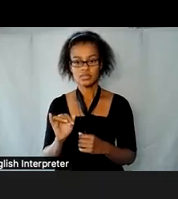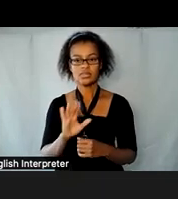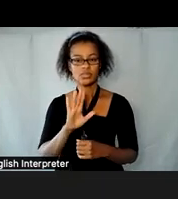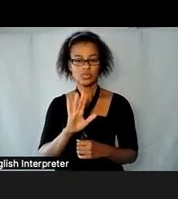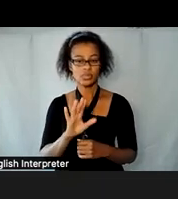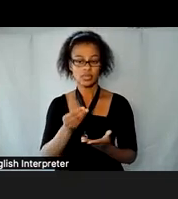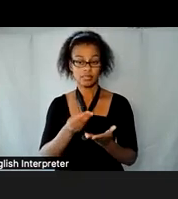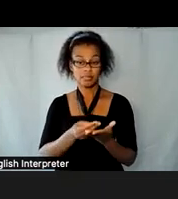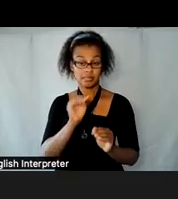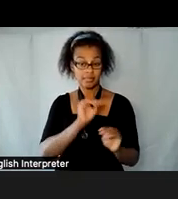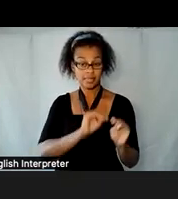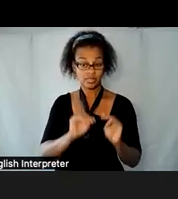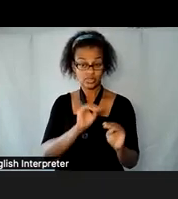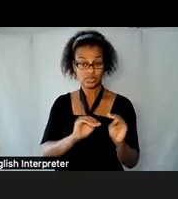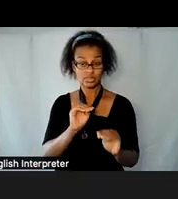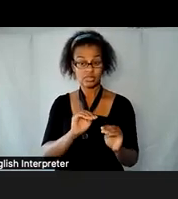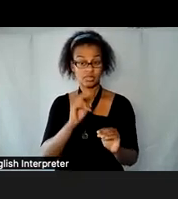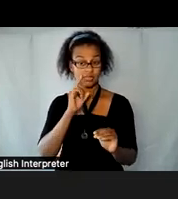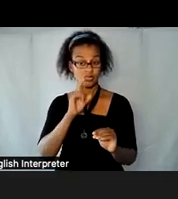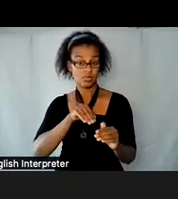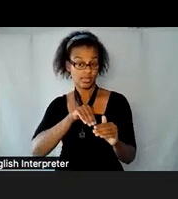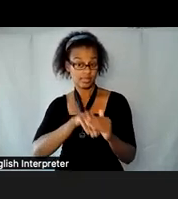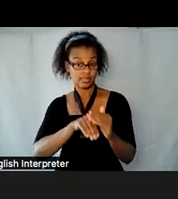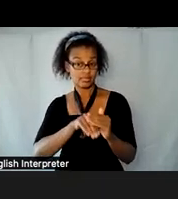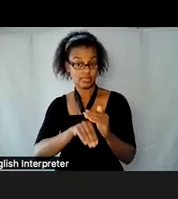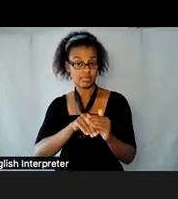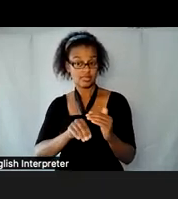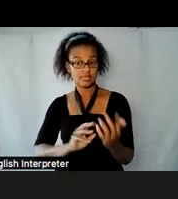to accommodate the public that is very much encouraged.